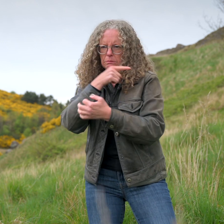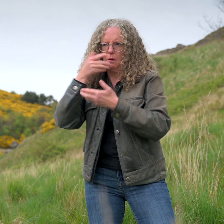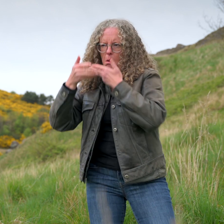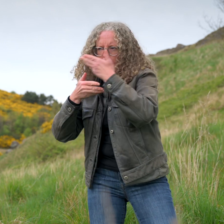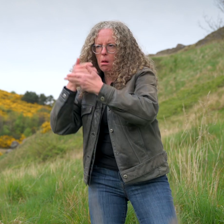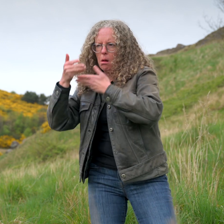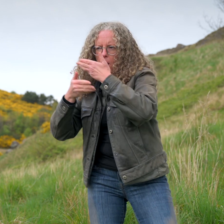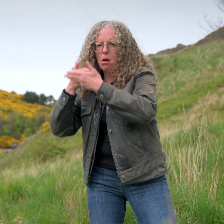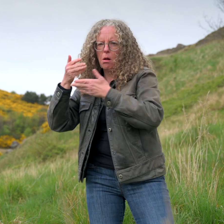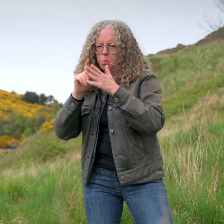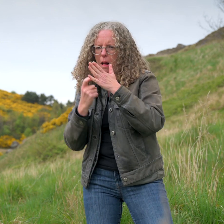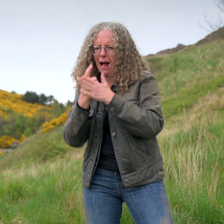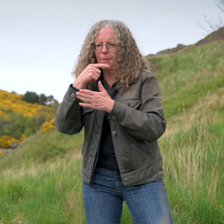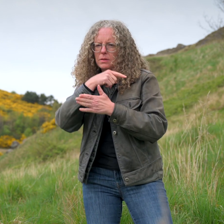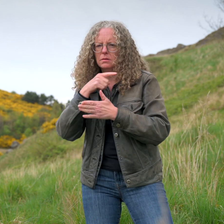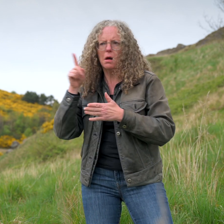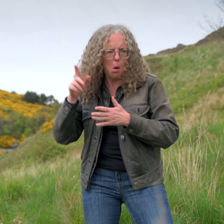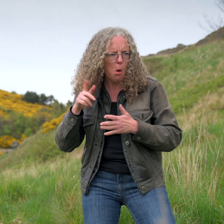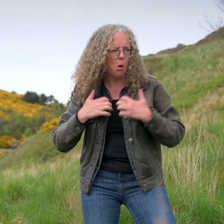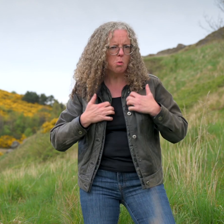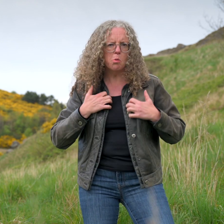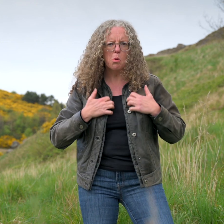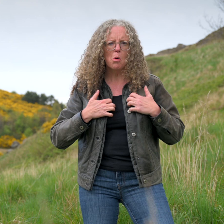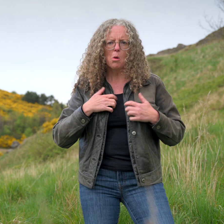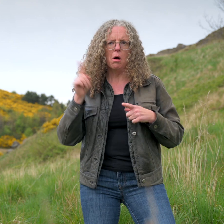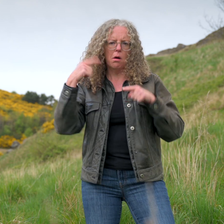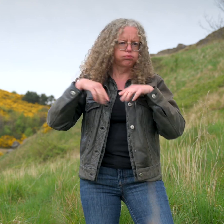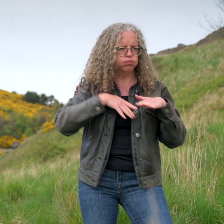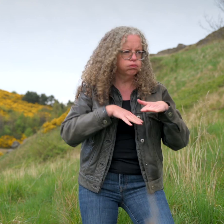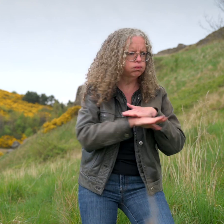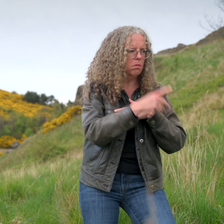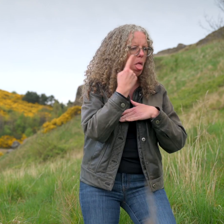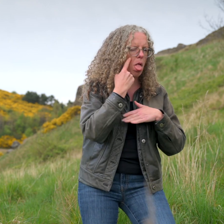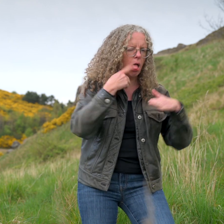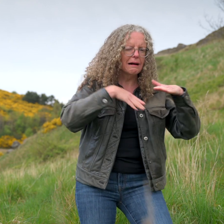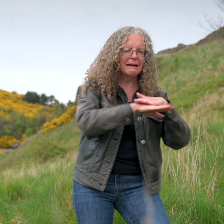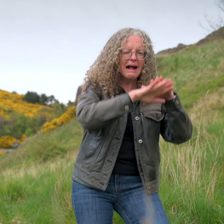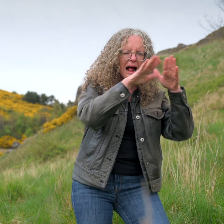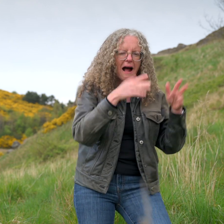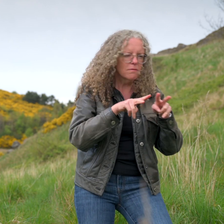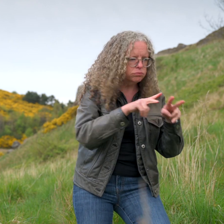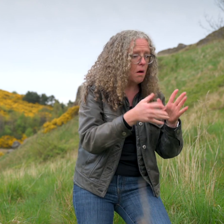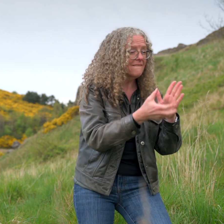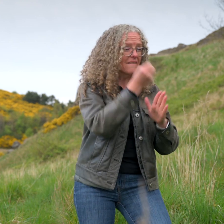and told him what had happened, and they decided to go and investigate the cave themselves.